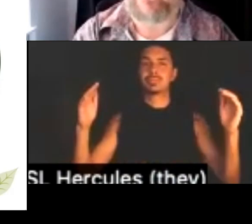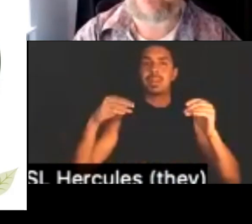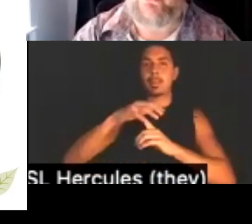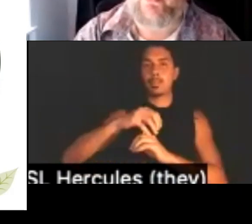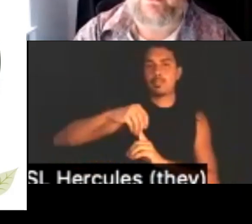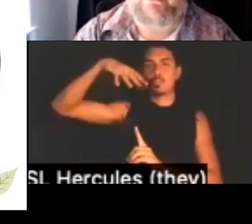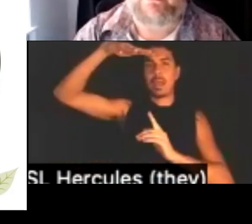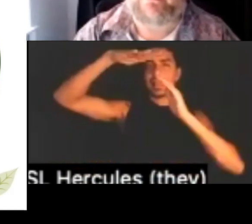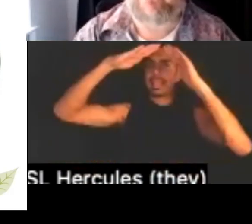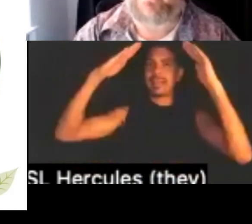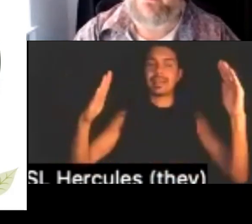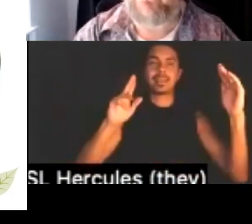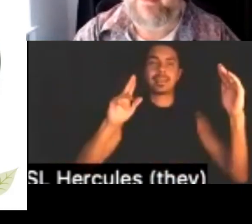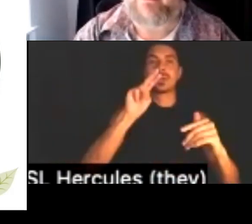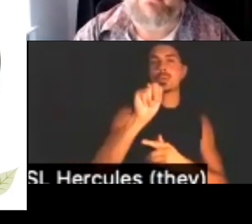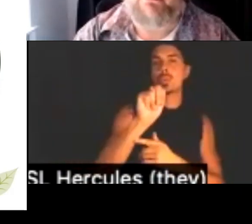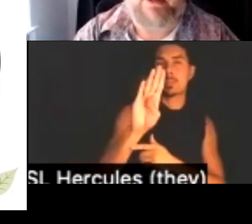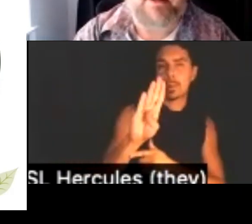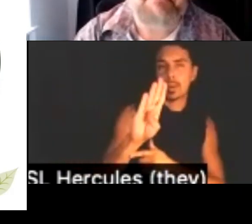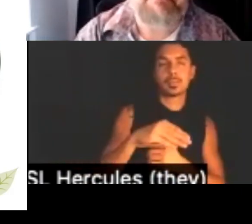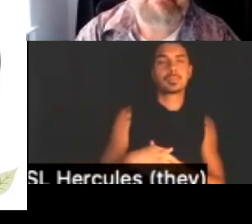who are under that umbrella.